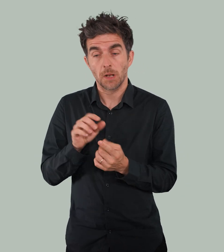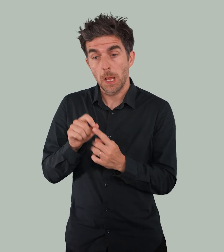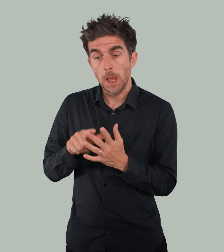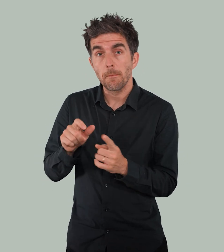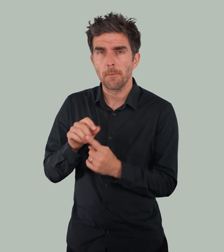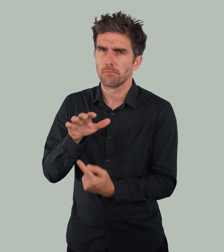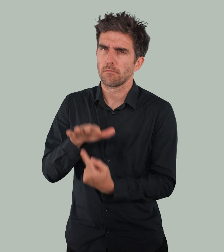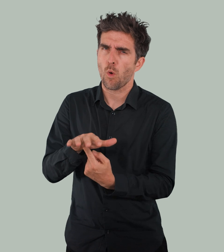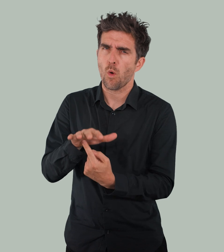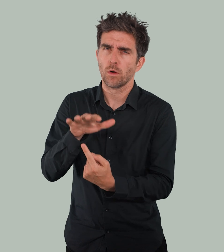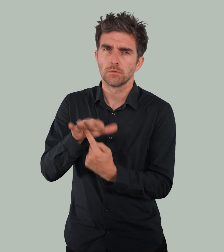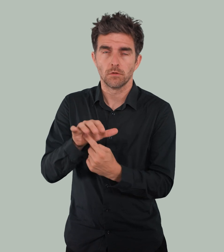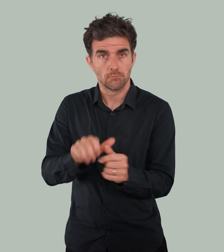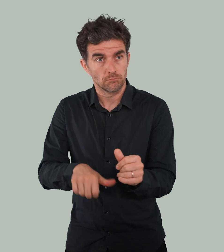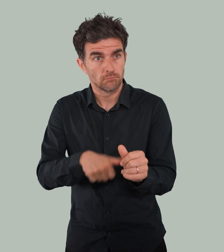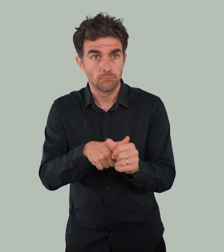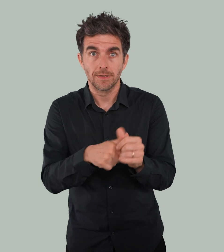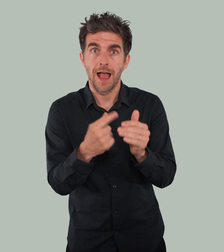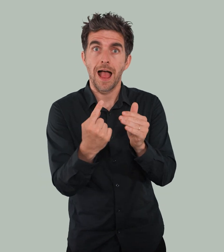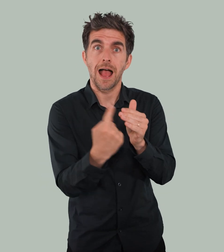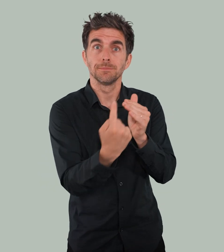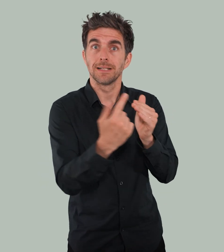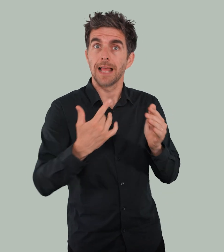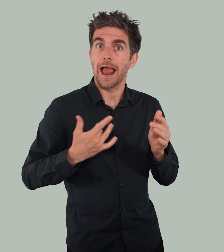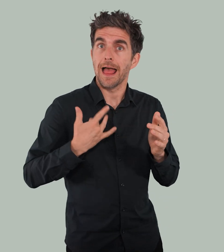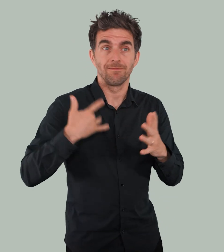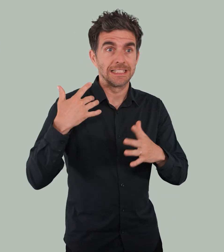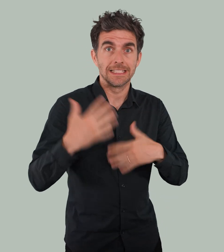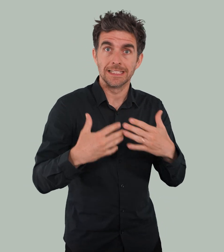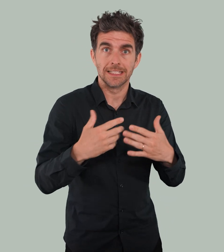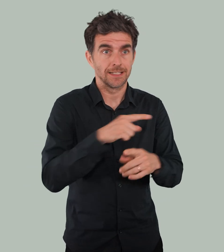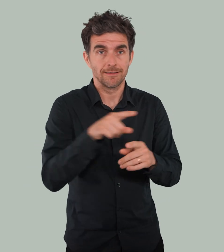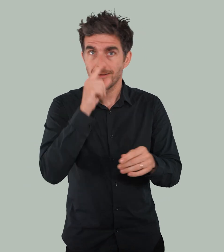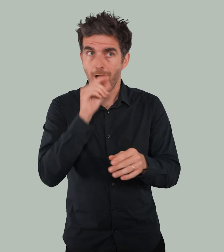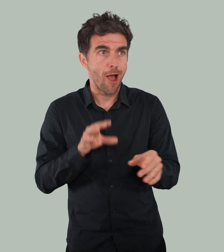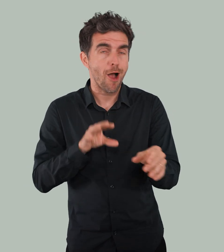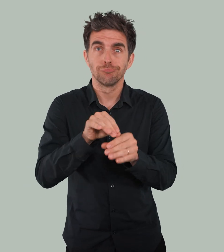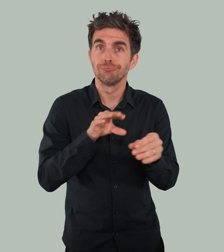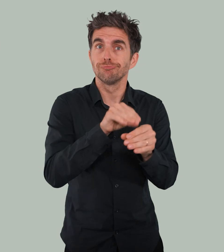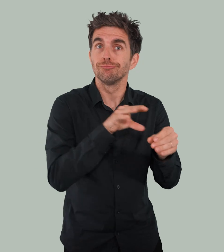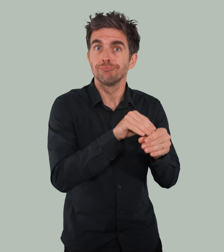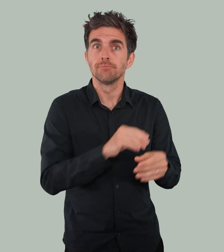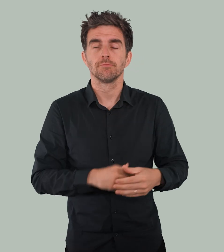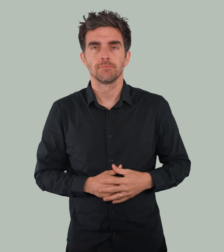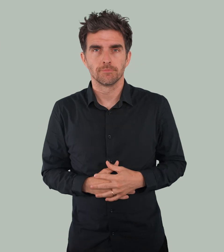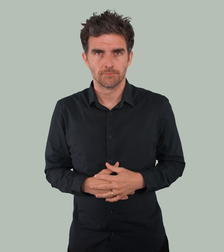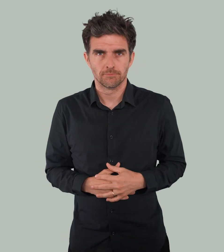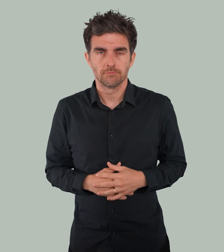the importance of PIP in supporting independent living and participation.